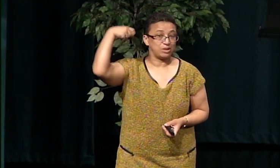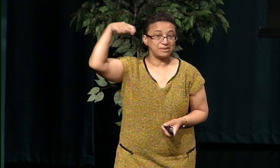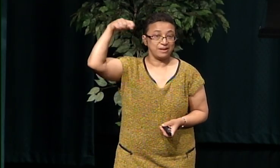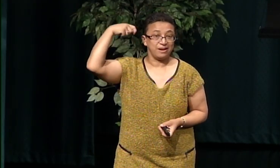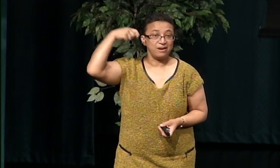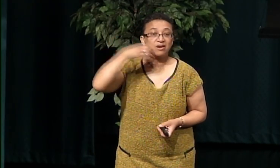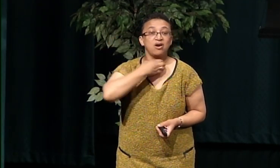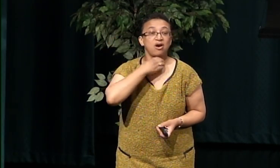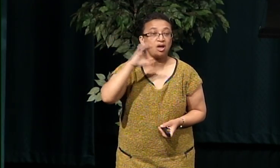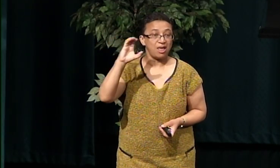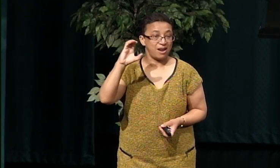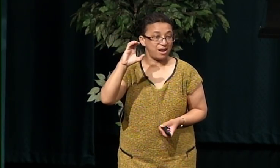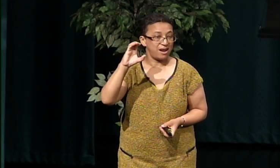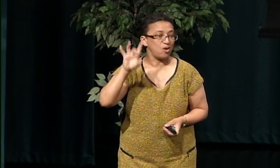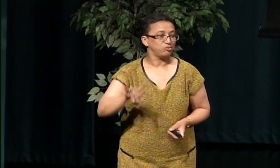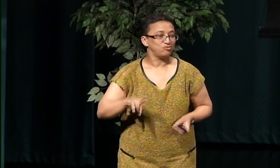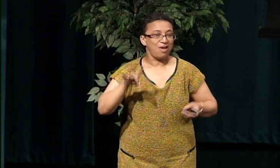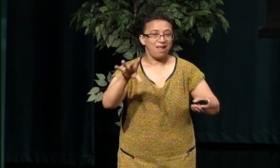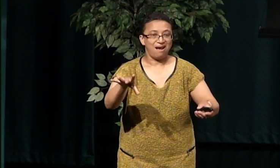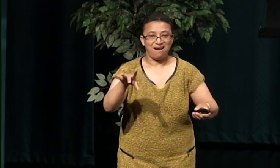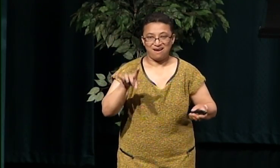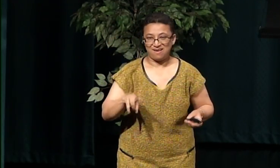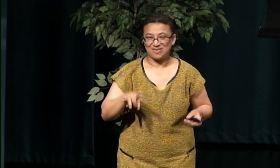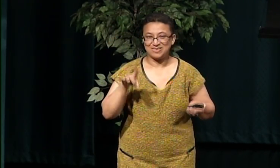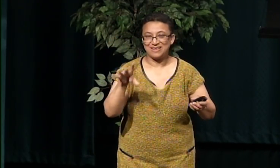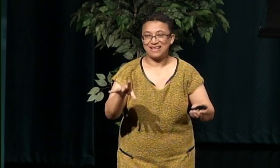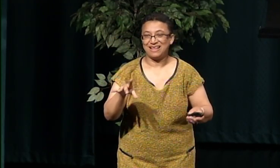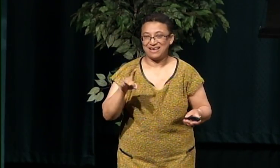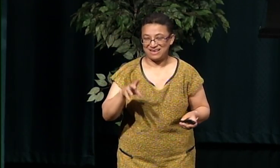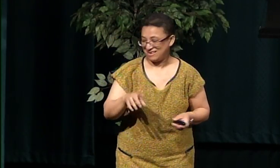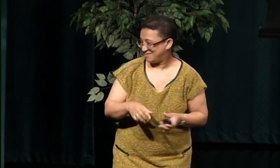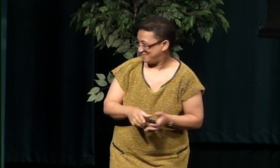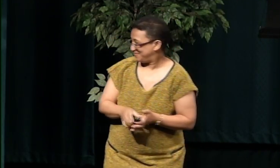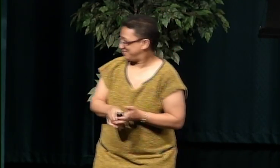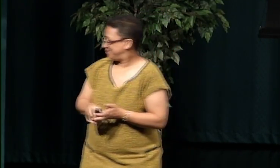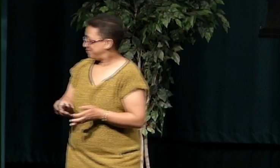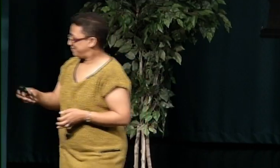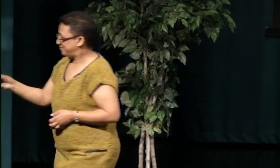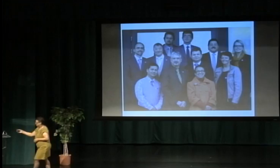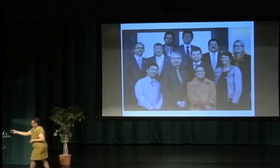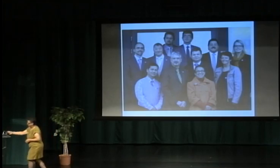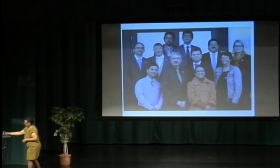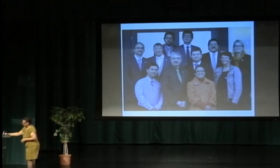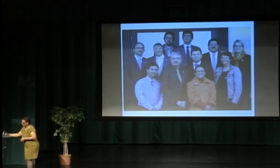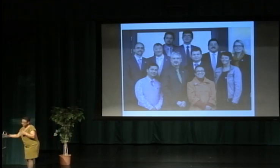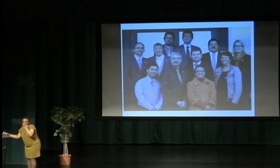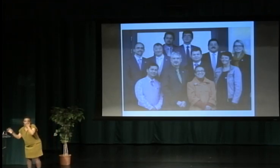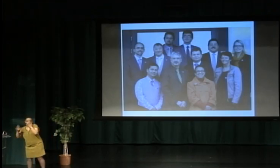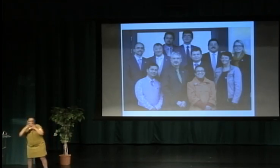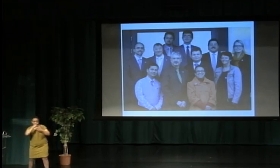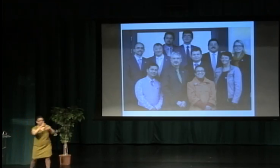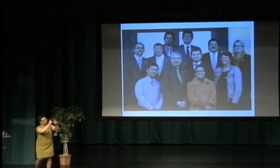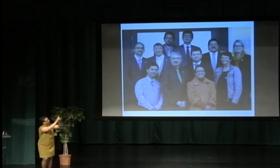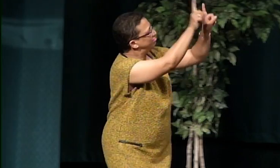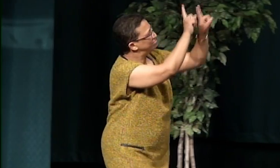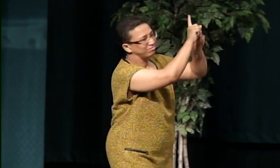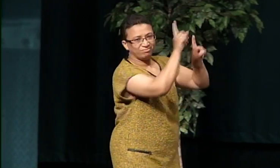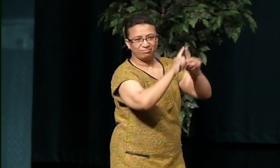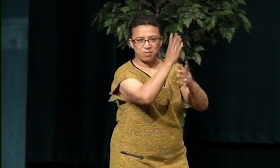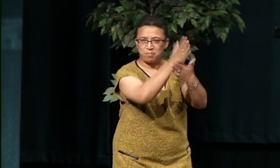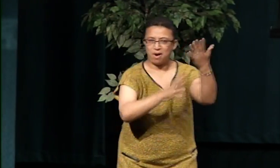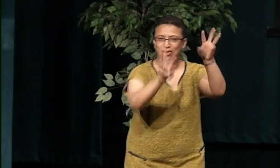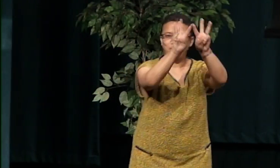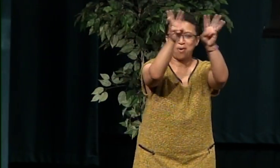And this is the W.F.D. president from Australia.